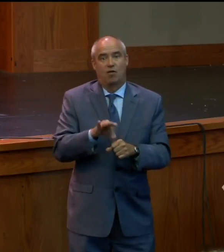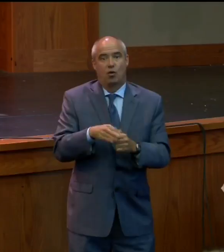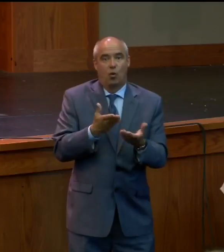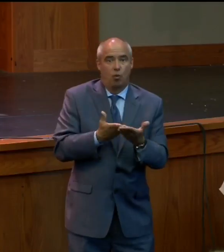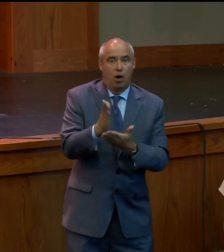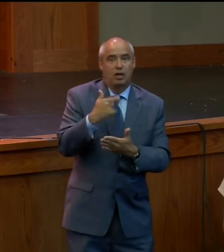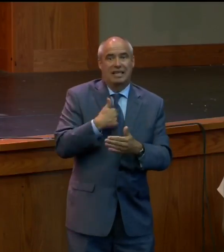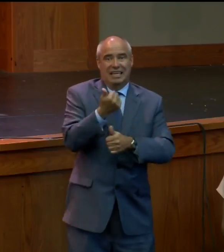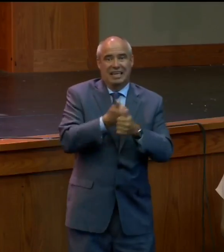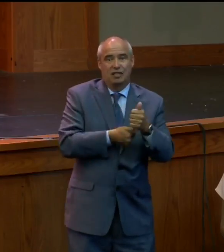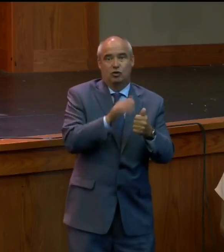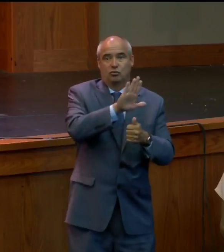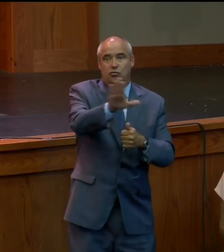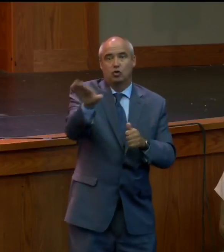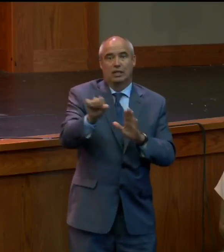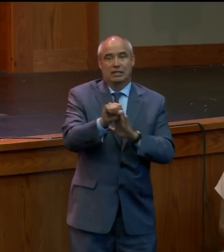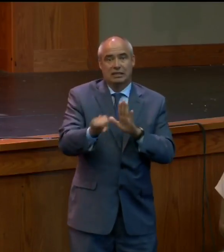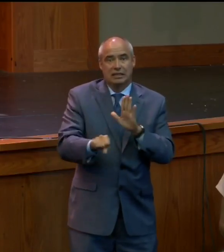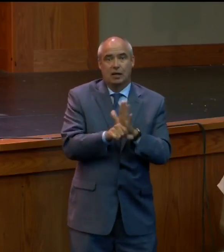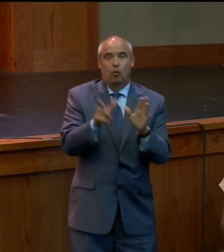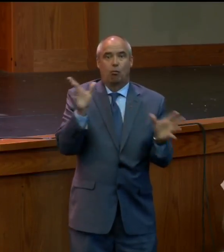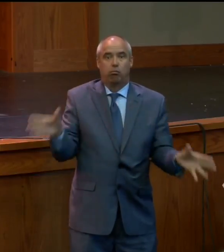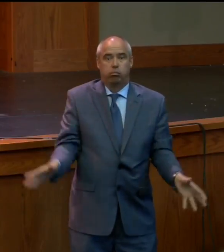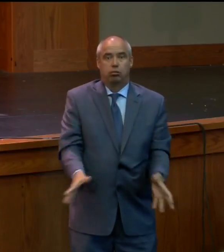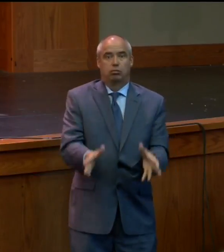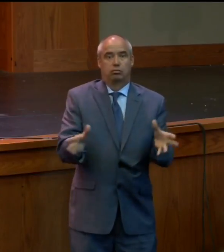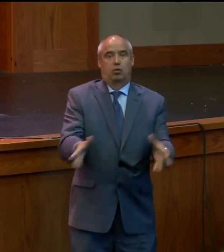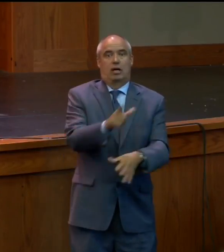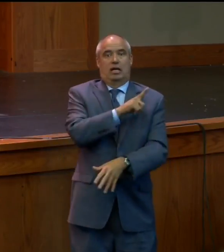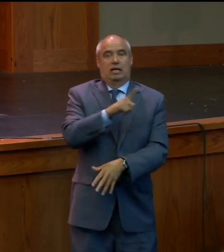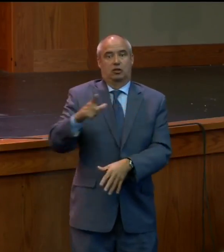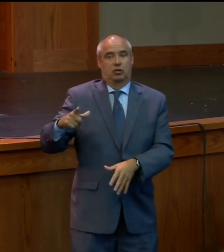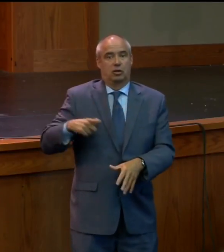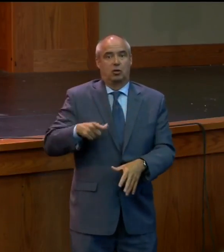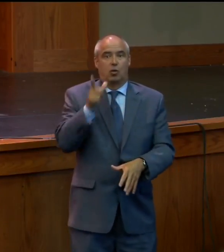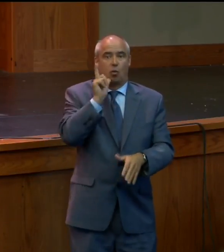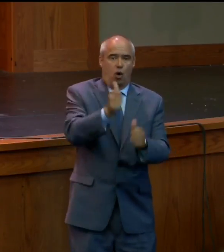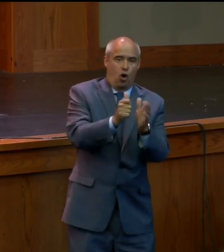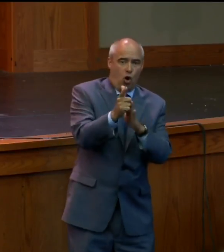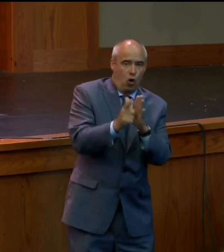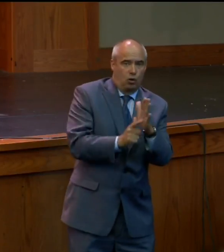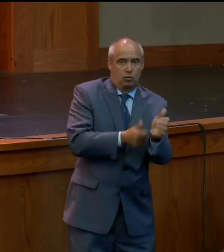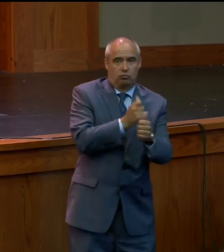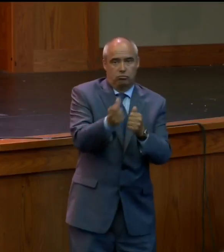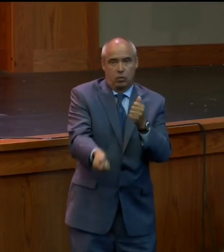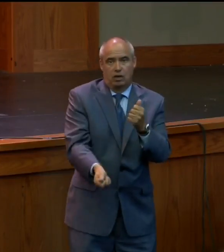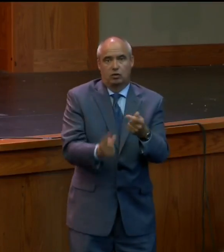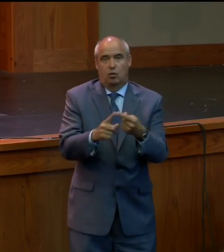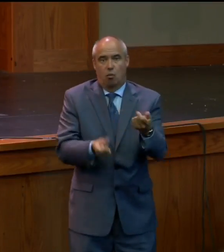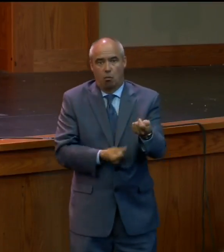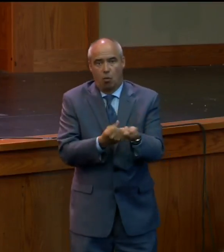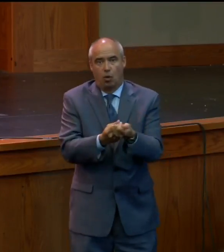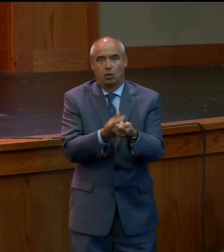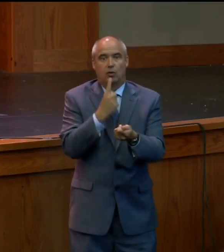IN THEIR STATES, WHO PUSH FOR LEGISLATION TO SUPPORT VETERANS